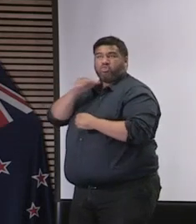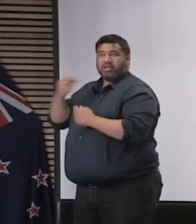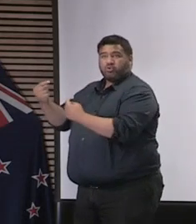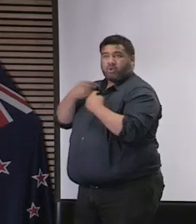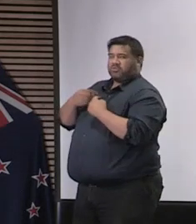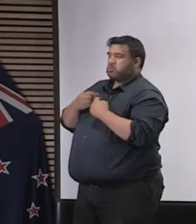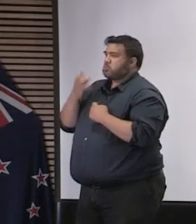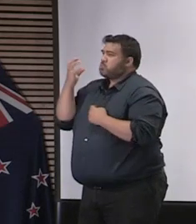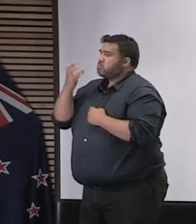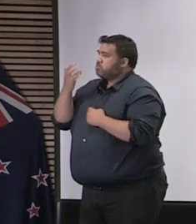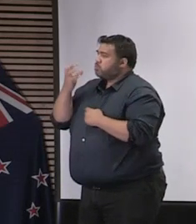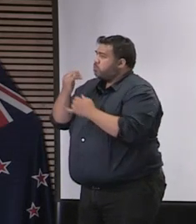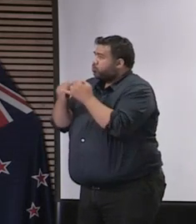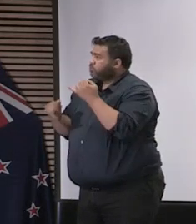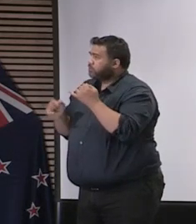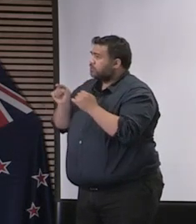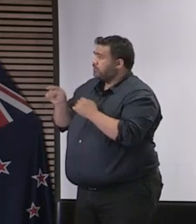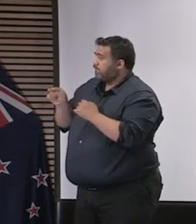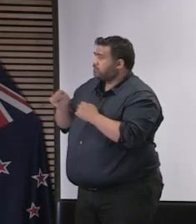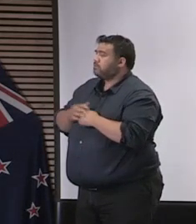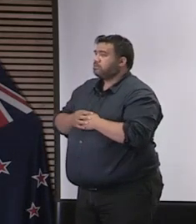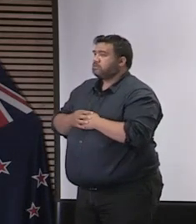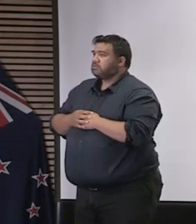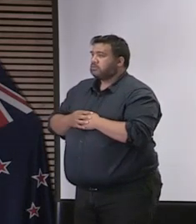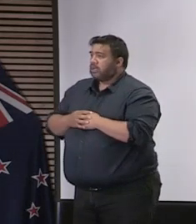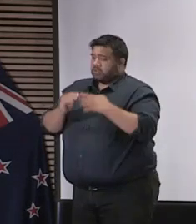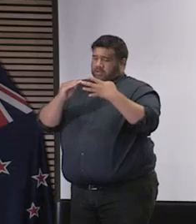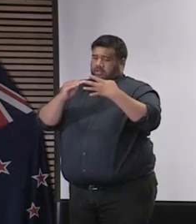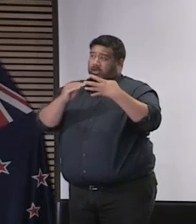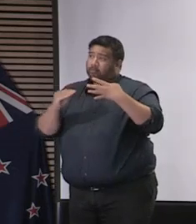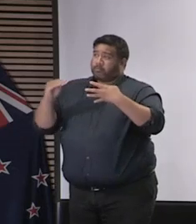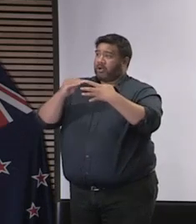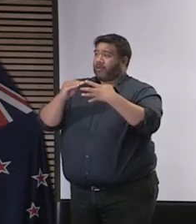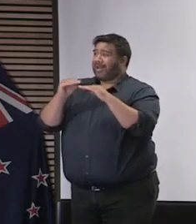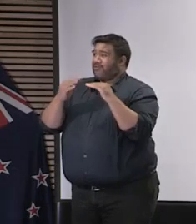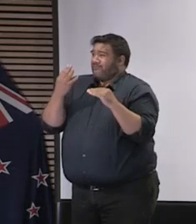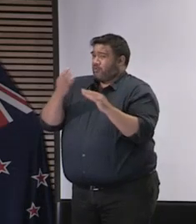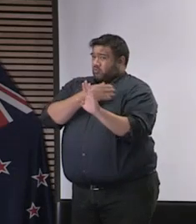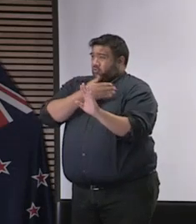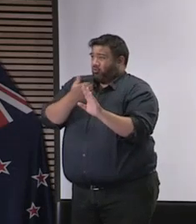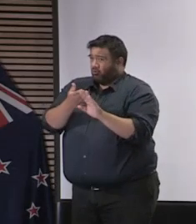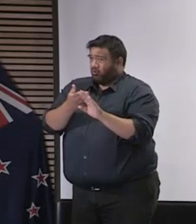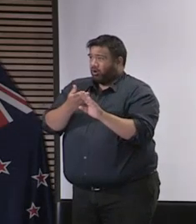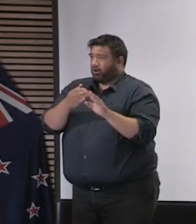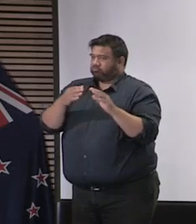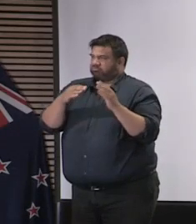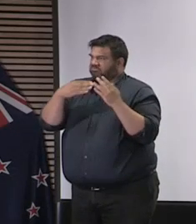staff and supermarket workers being spat on or being threatened in the same manner.